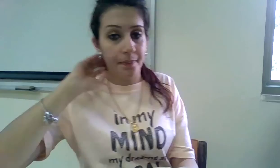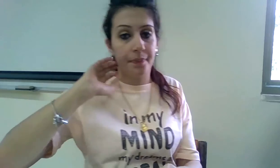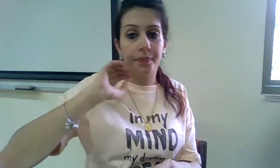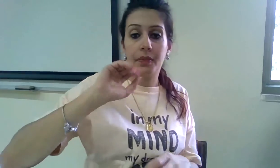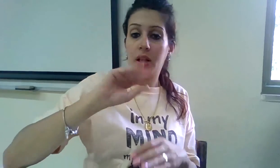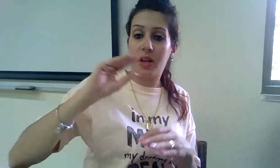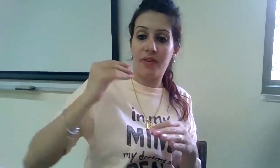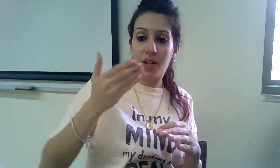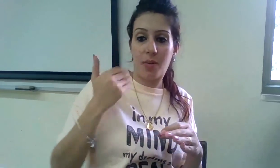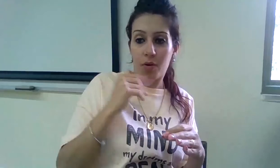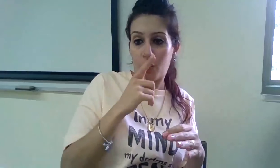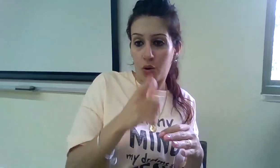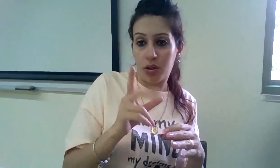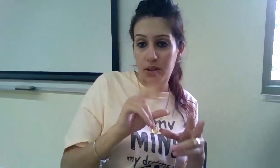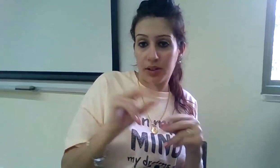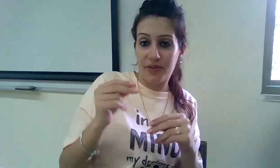foundation of the partnership.